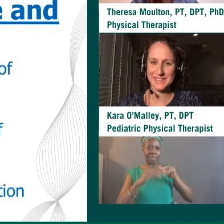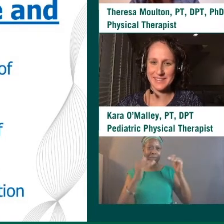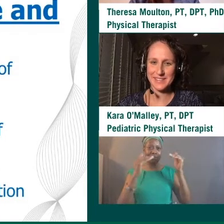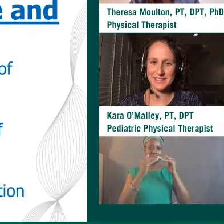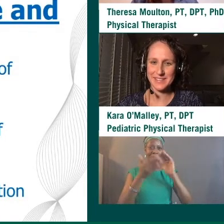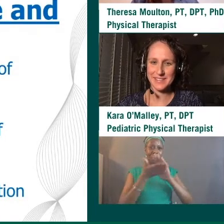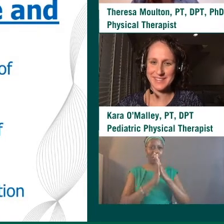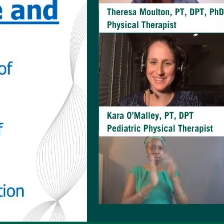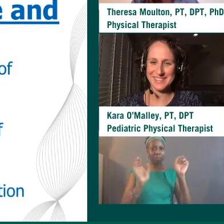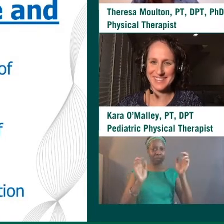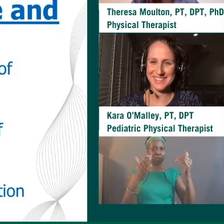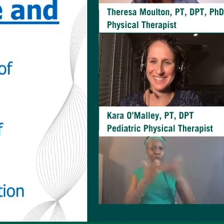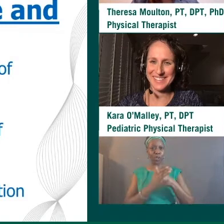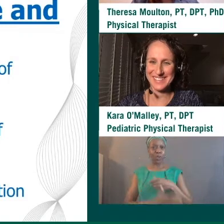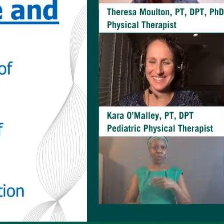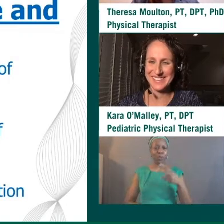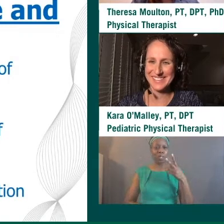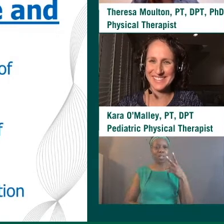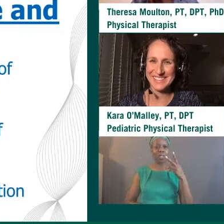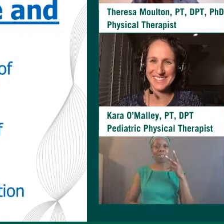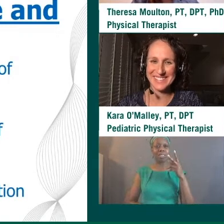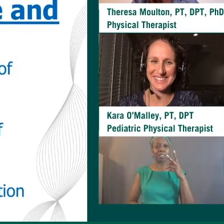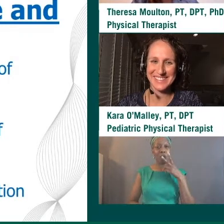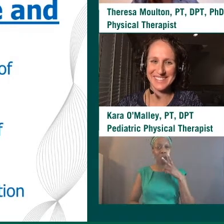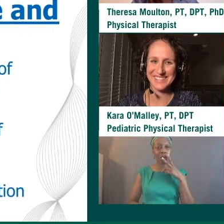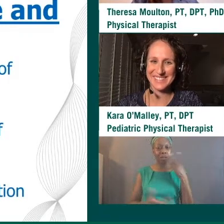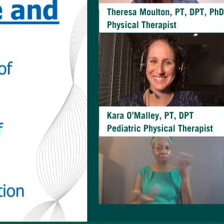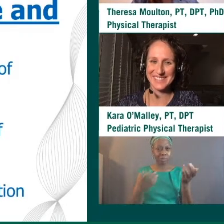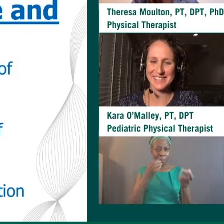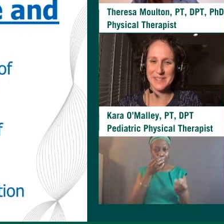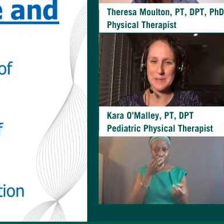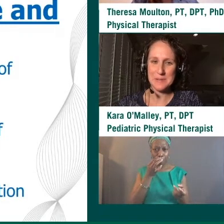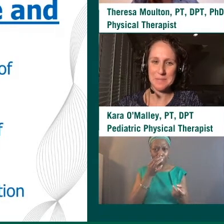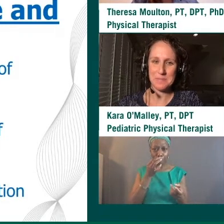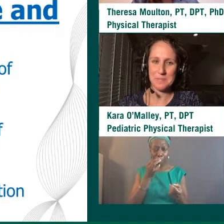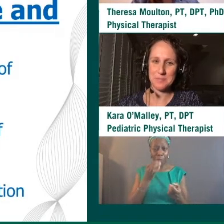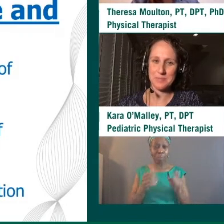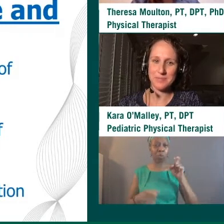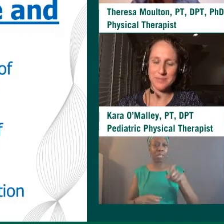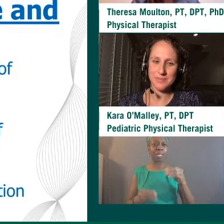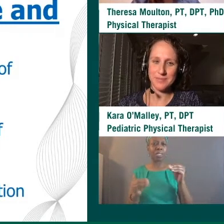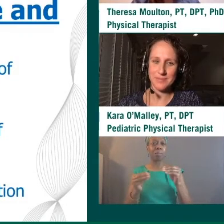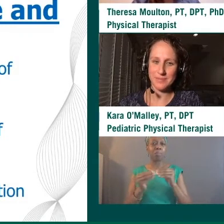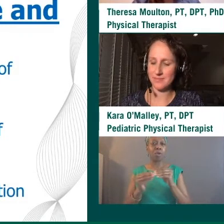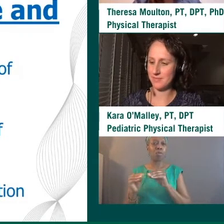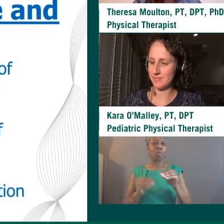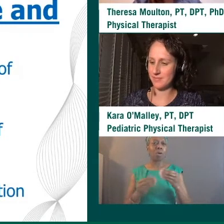Now we just need to stand up and move a little bit more as some general recommendations. And then on the next slide,